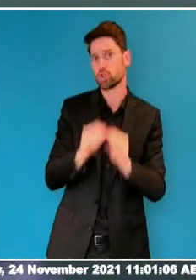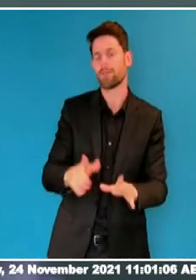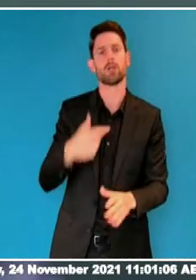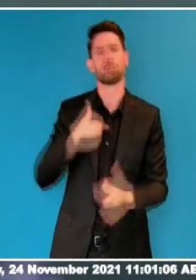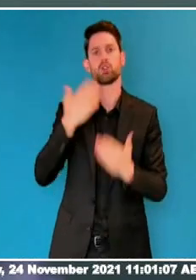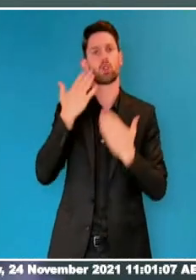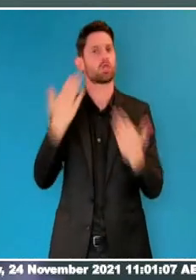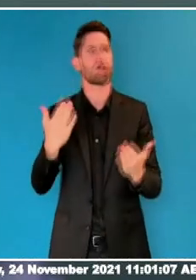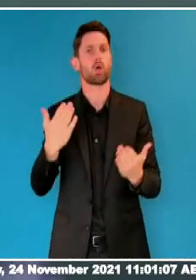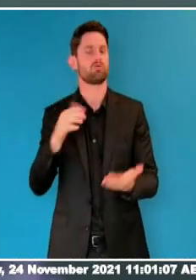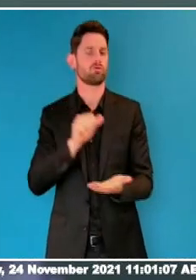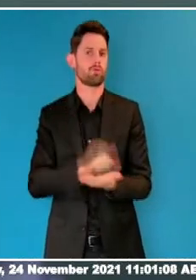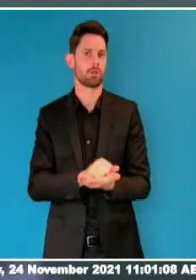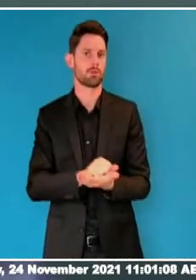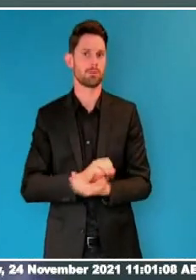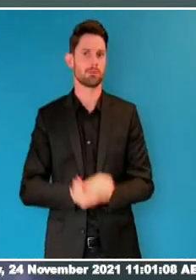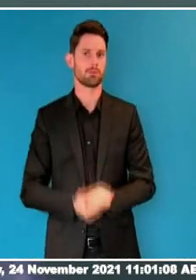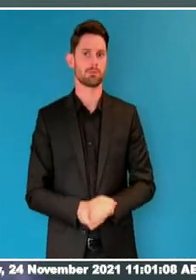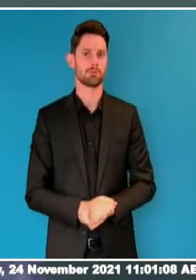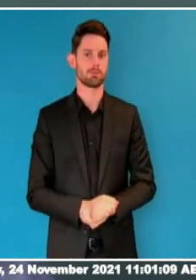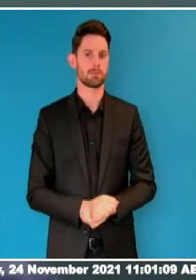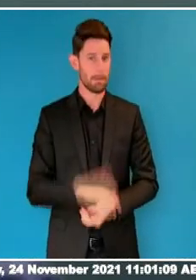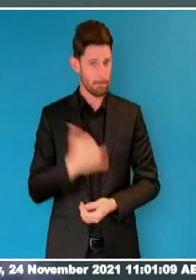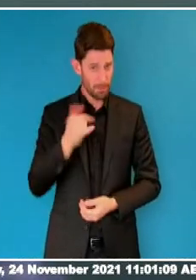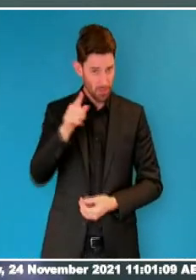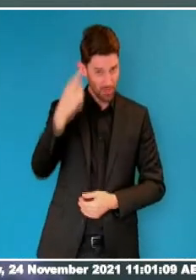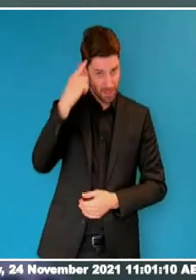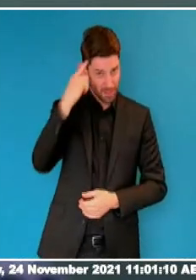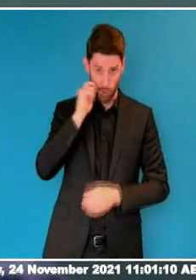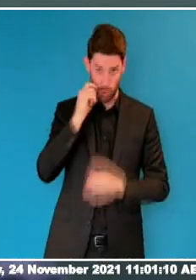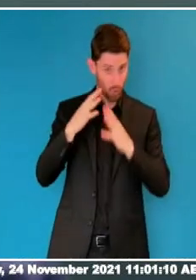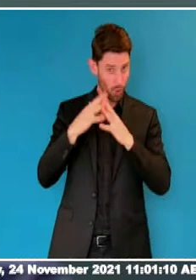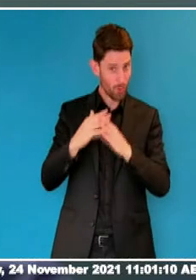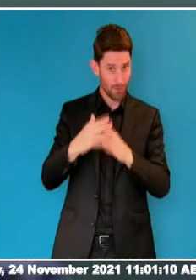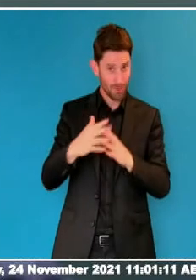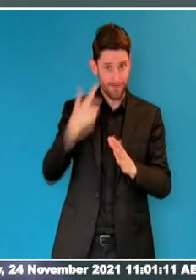Do you think that would have been a relevant inquiry to make in light of the